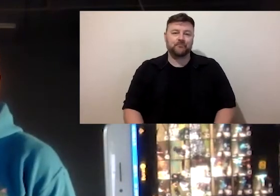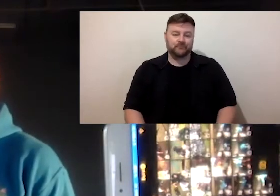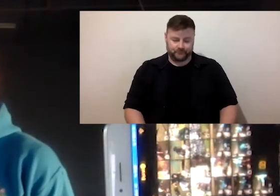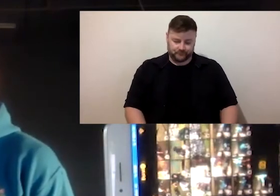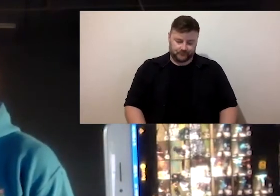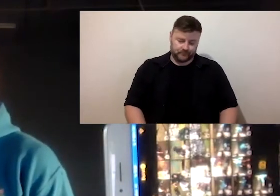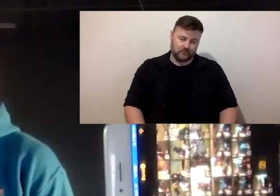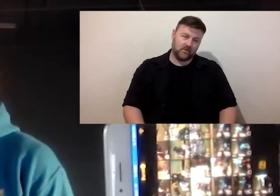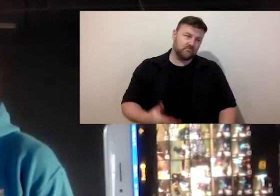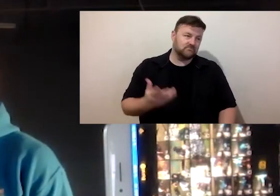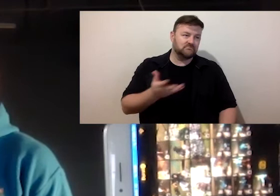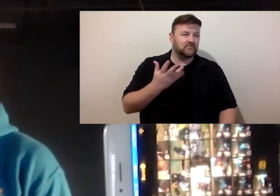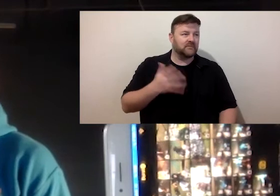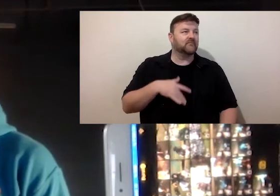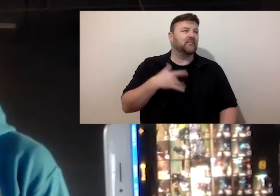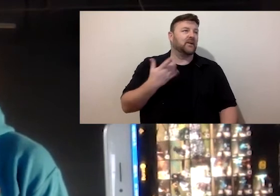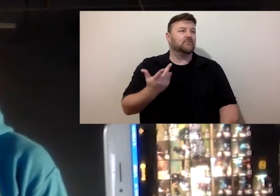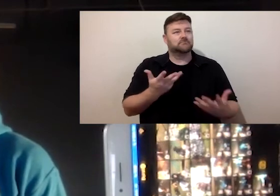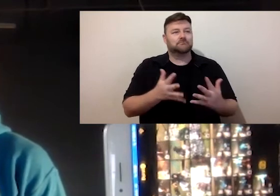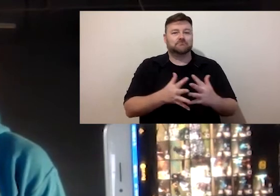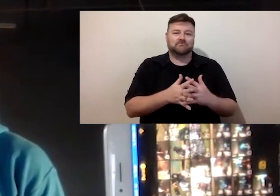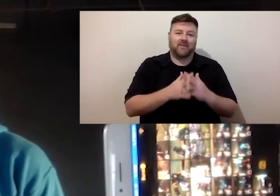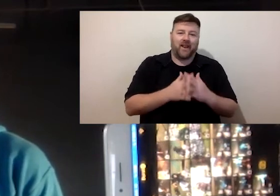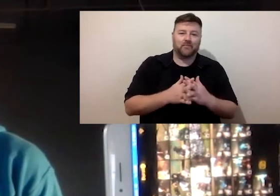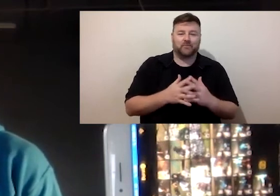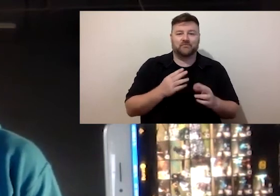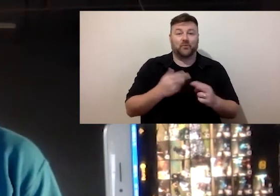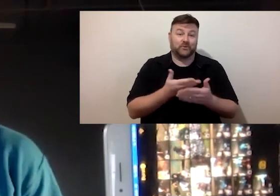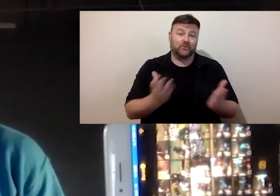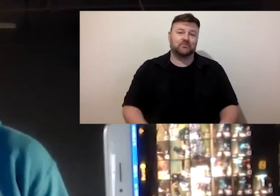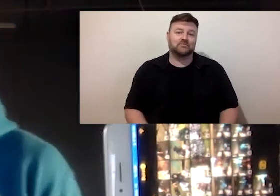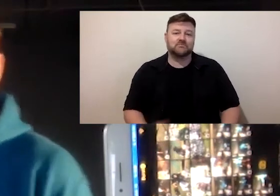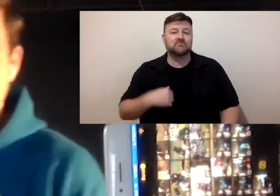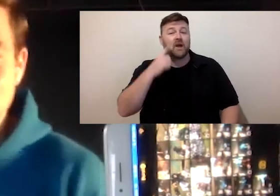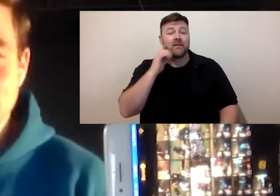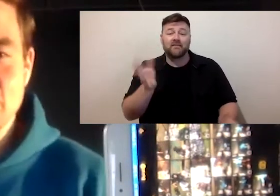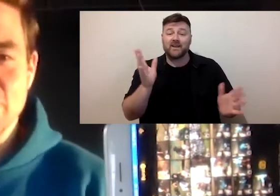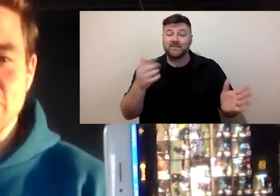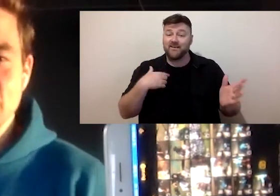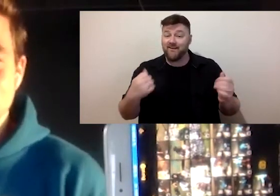I think that's all that I've got today.